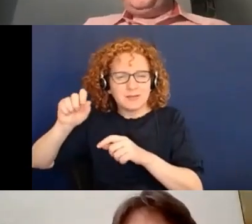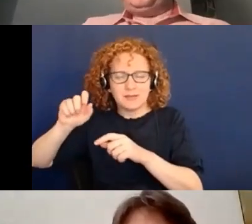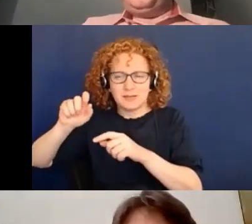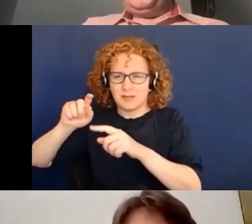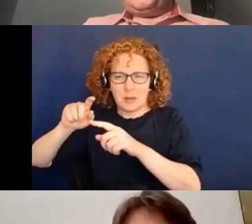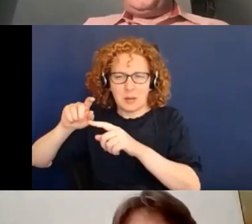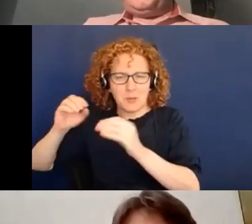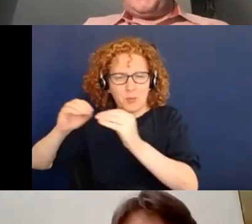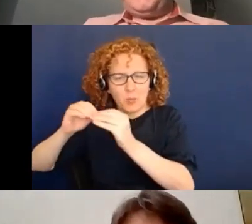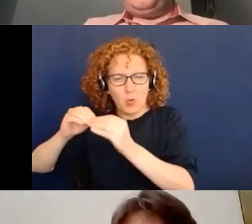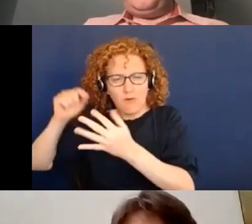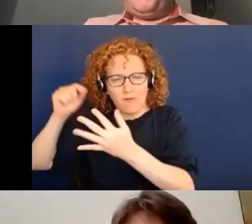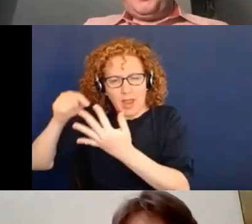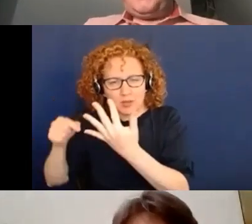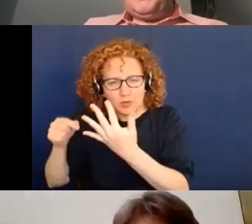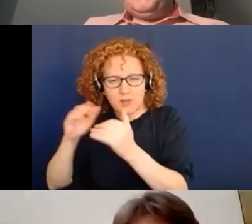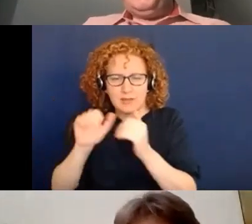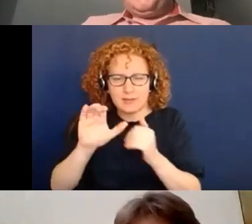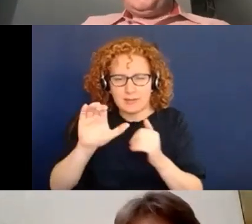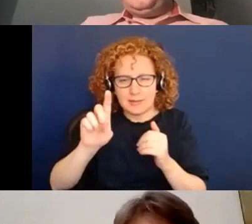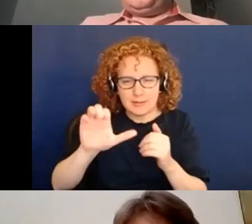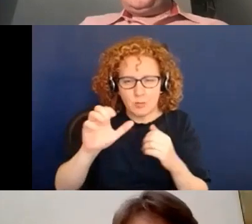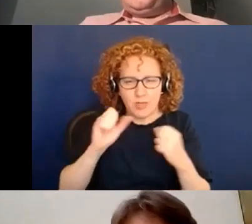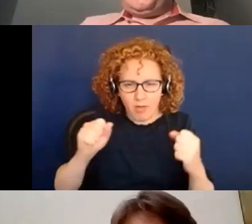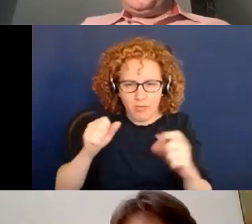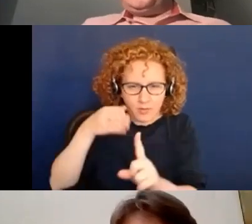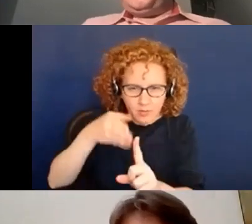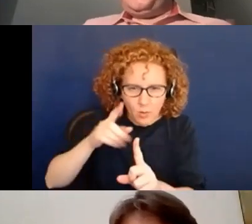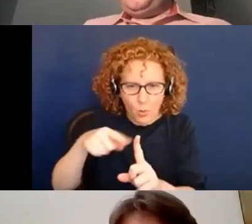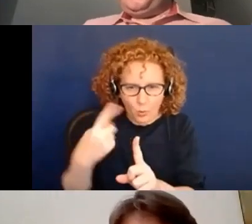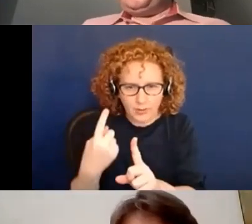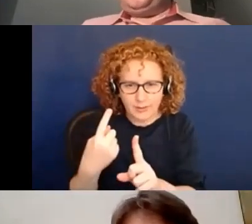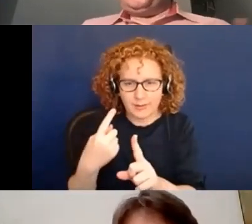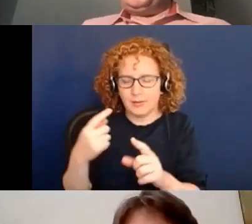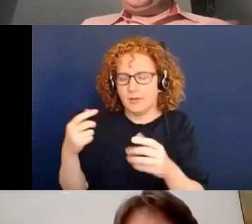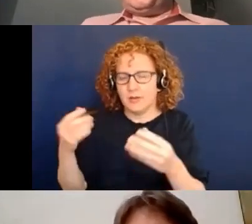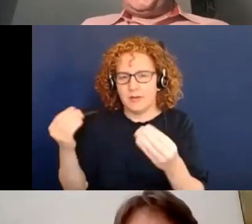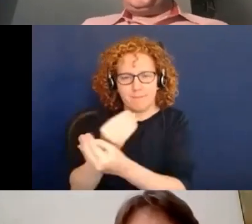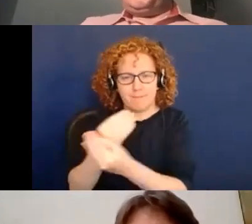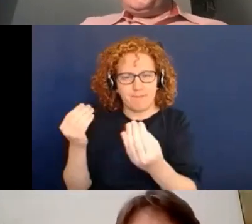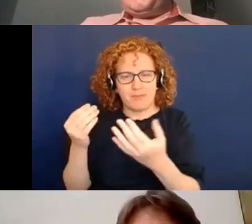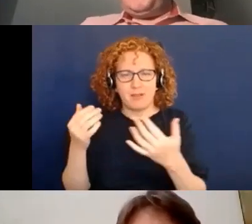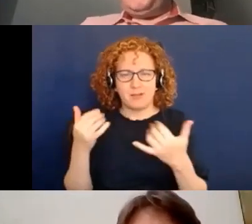do this kind of granular work and these the ex cathedral sort of interpretations of some of the